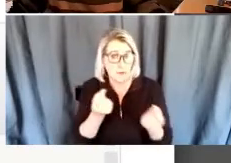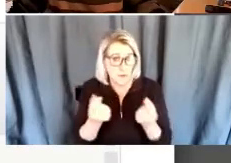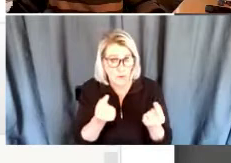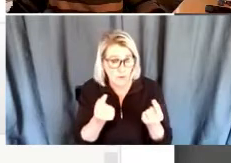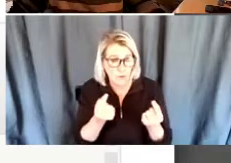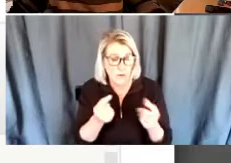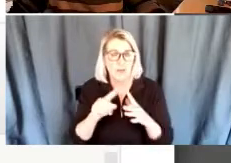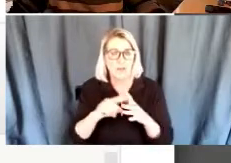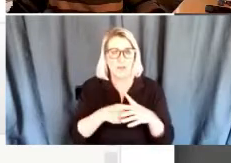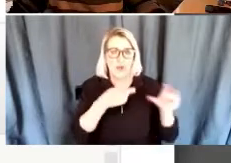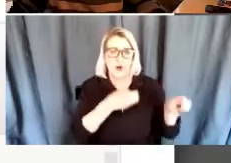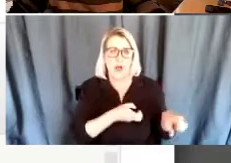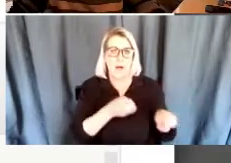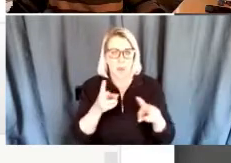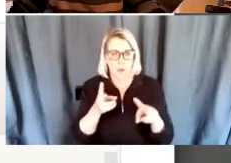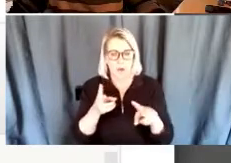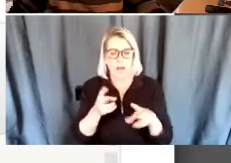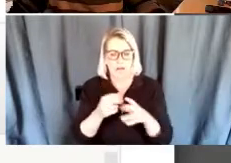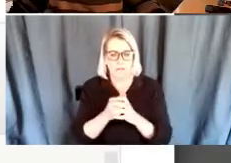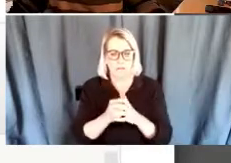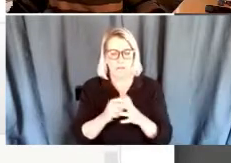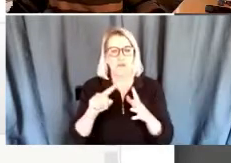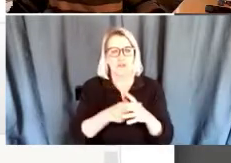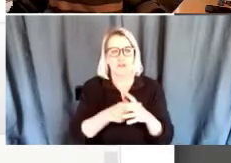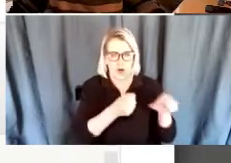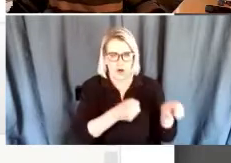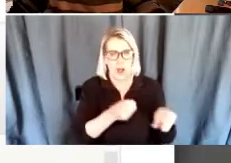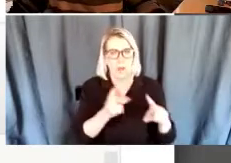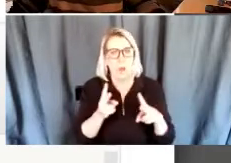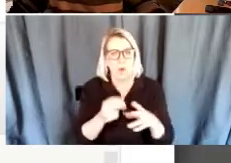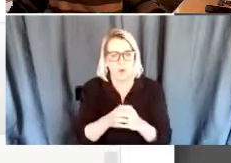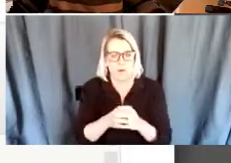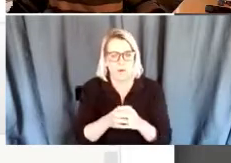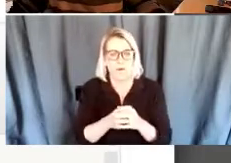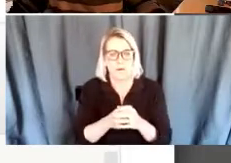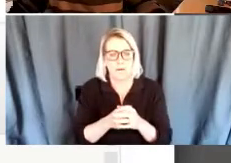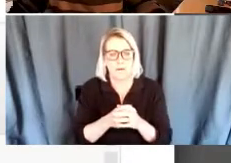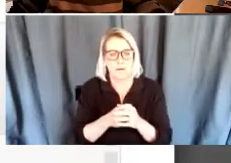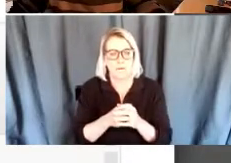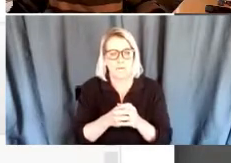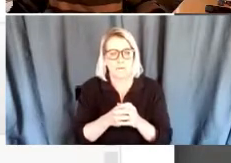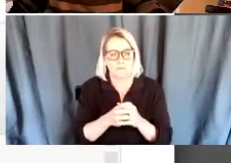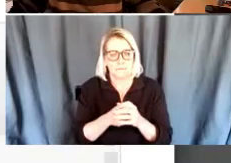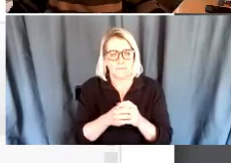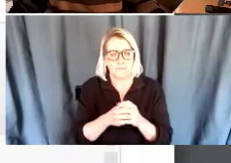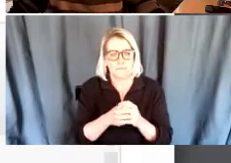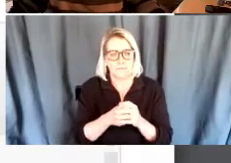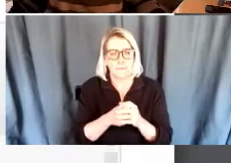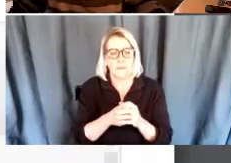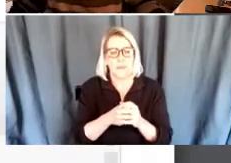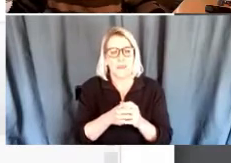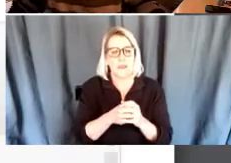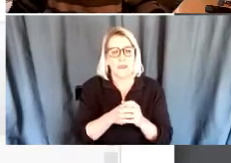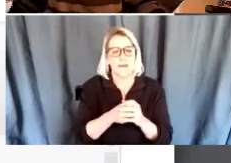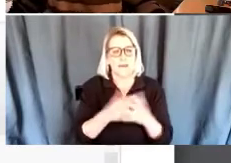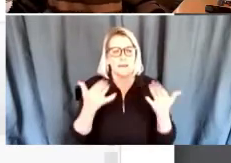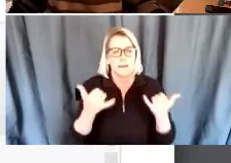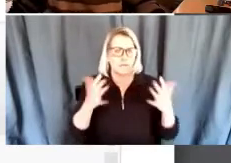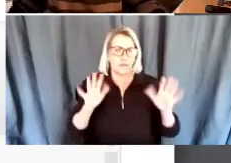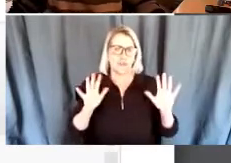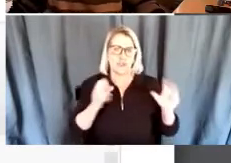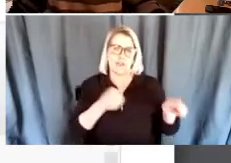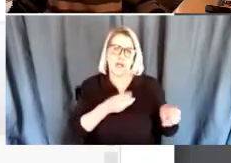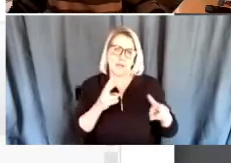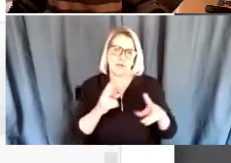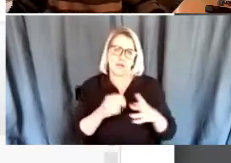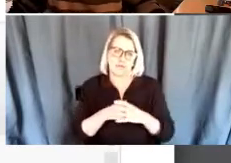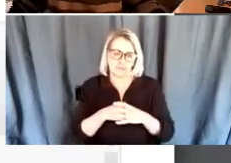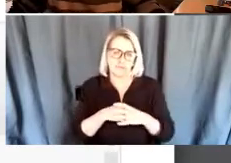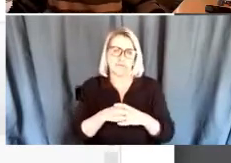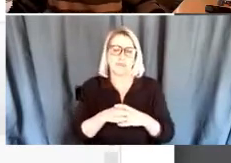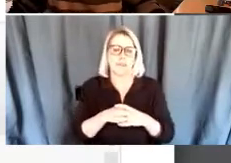14:27:42 Hit START UPLOAD. And it is uploaded there, and then you select the document that